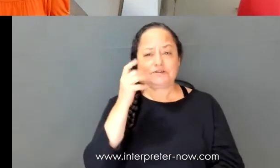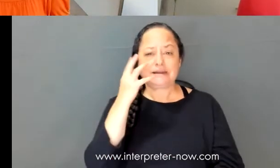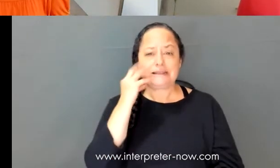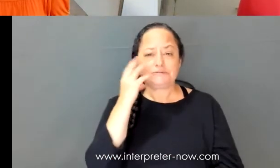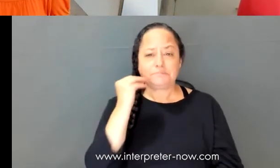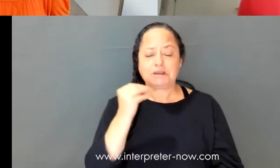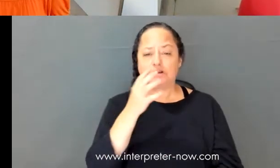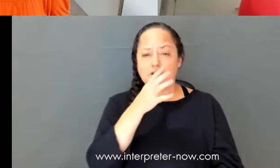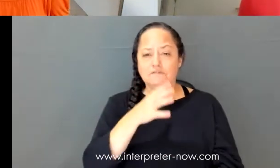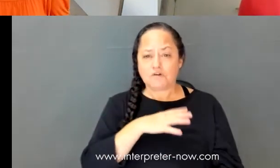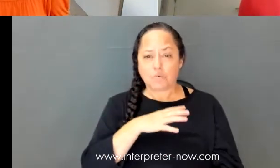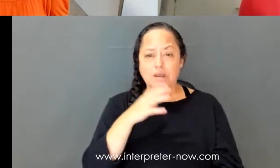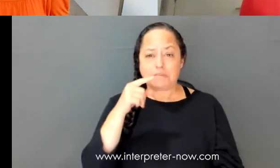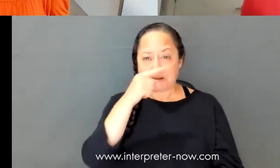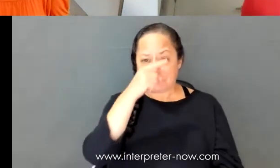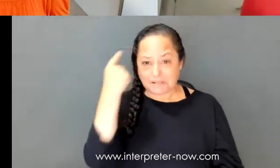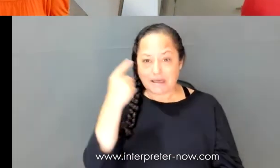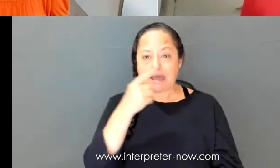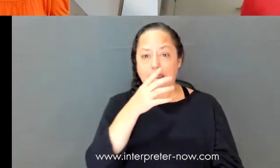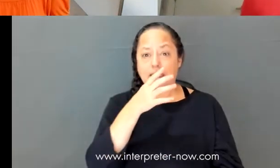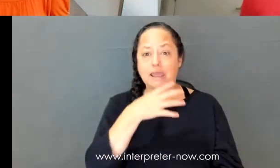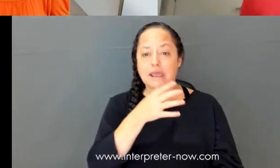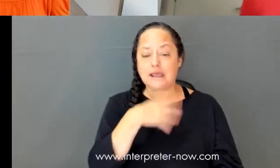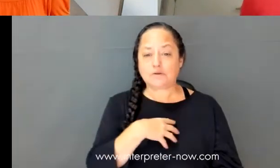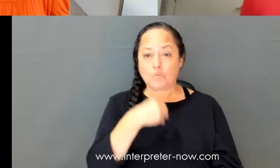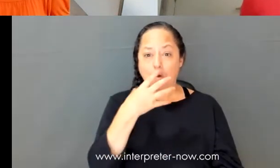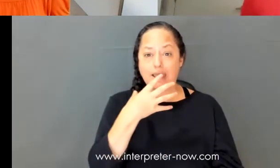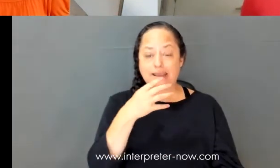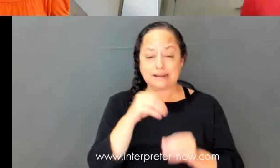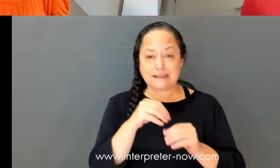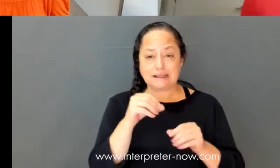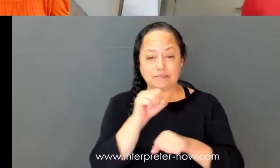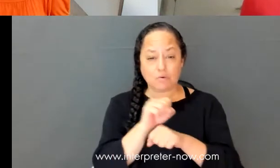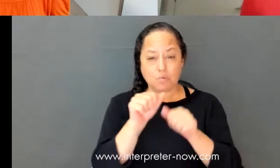in the workplace, not getting at that time the recognition that they deserved.